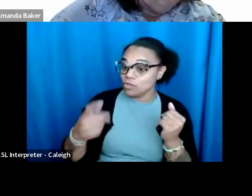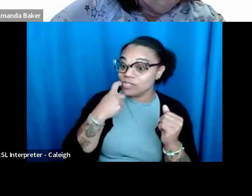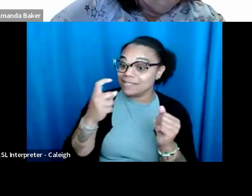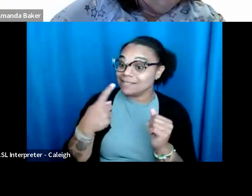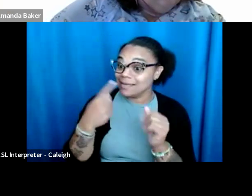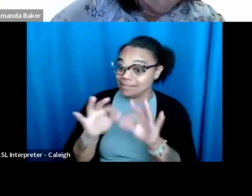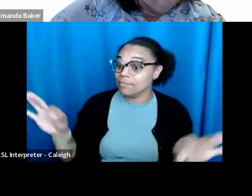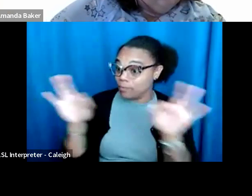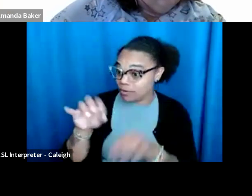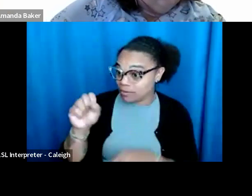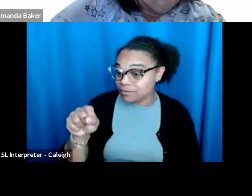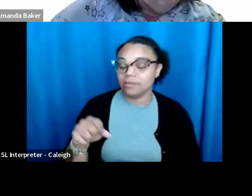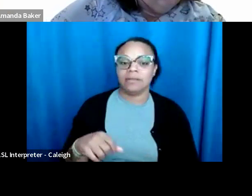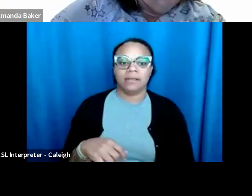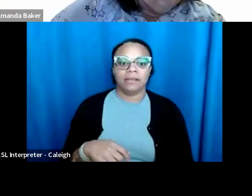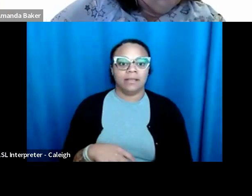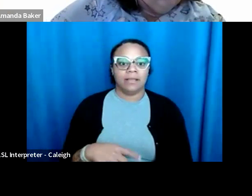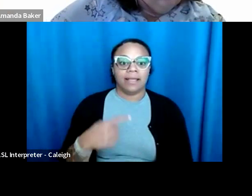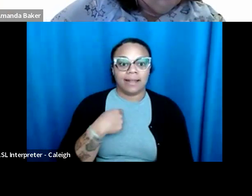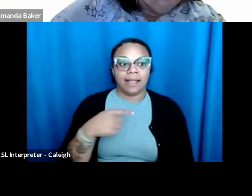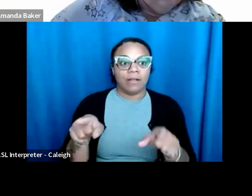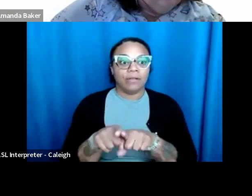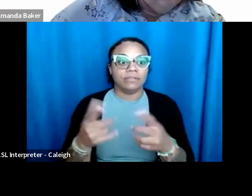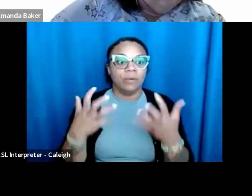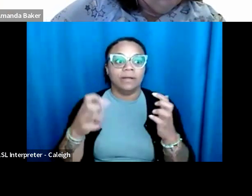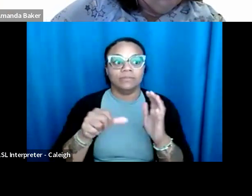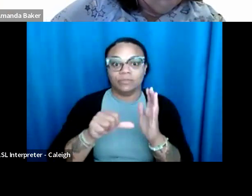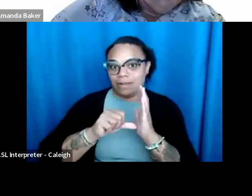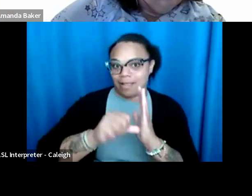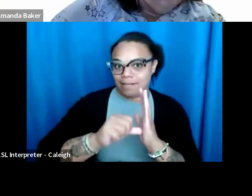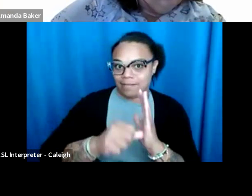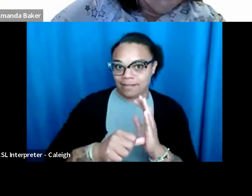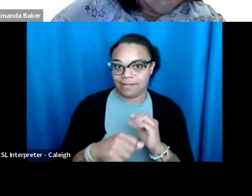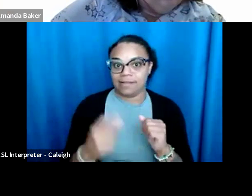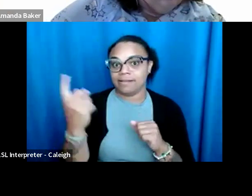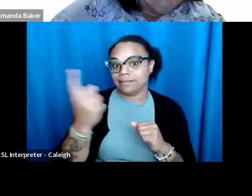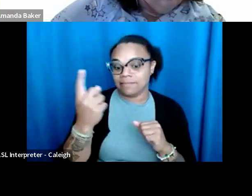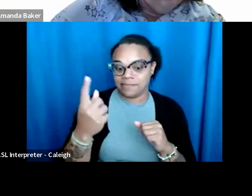and I also wanna highlight something that we haven't mentioned yet,